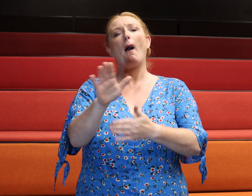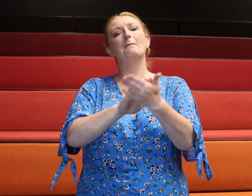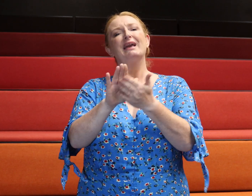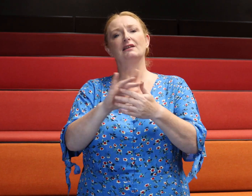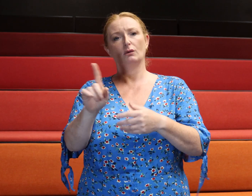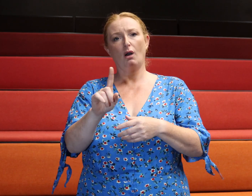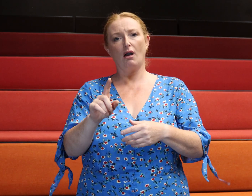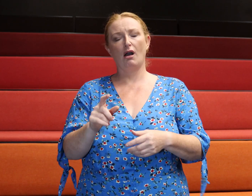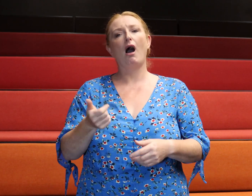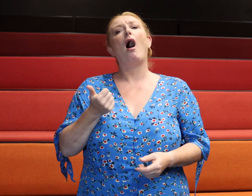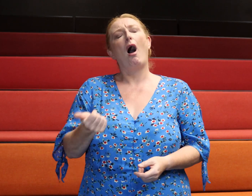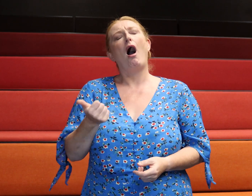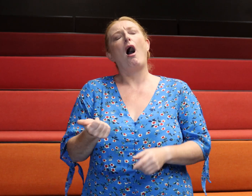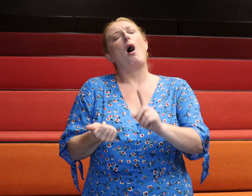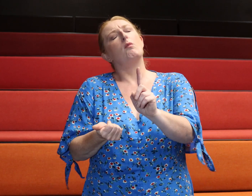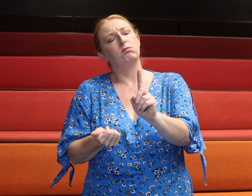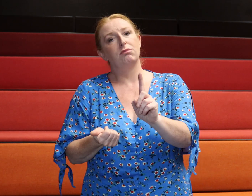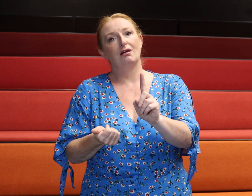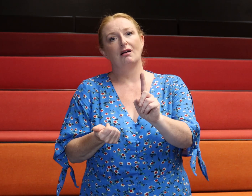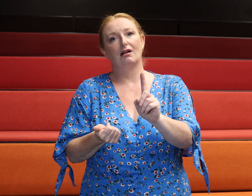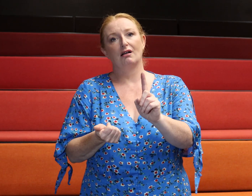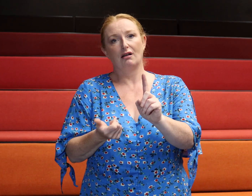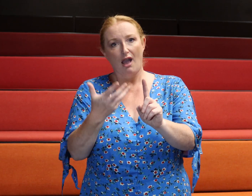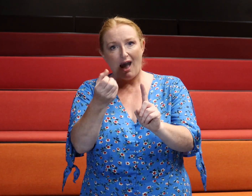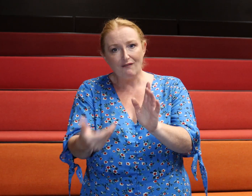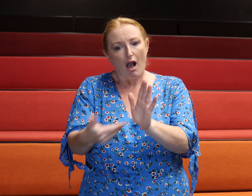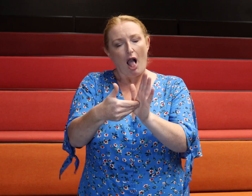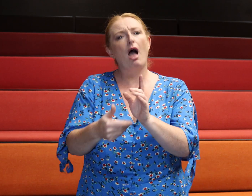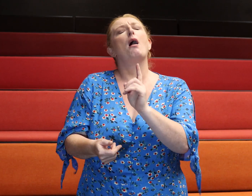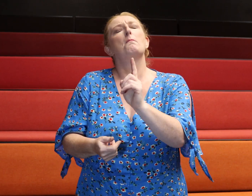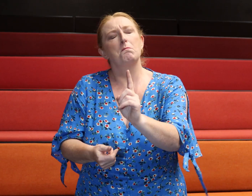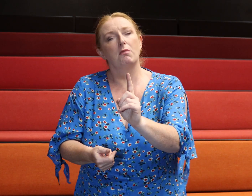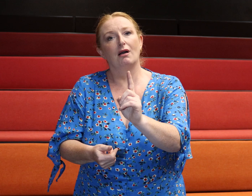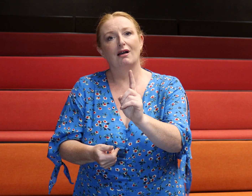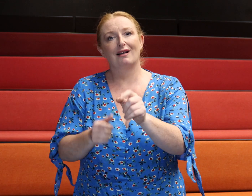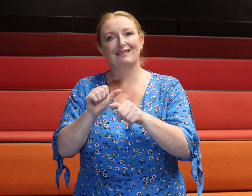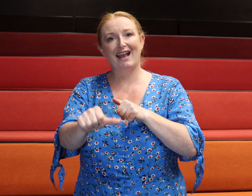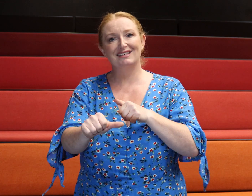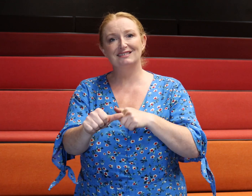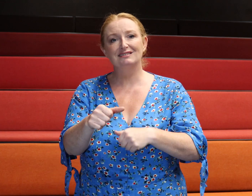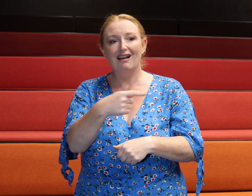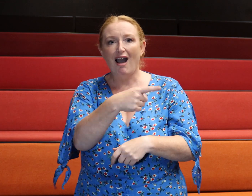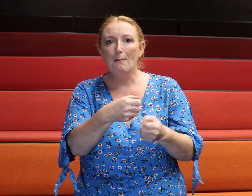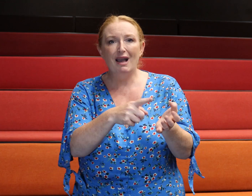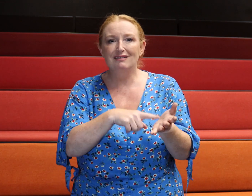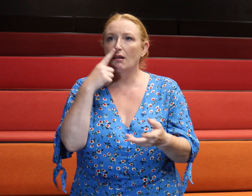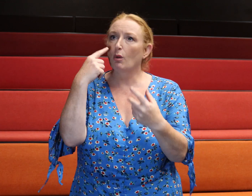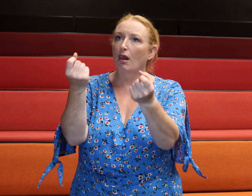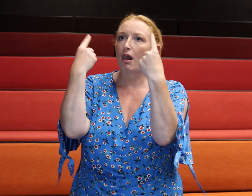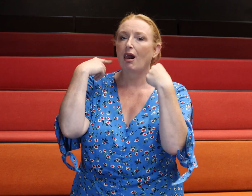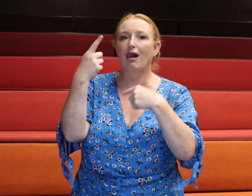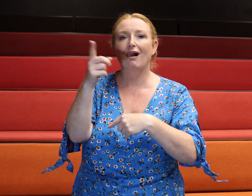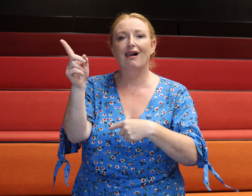or actually it's not all very well, there is an exception to this rule. And with British Sign Language